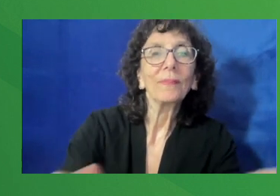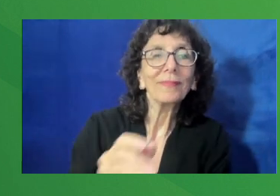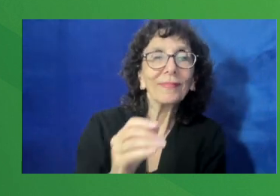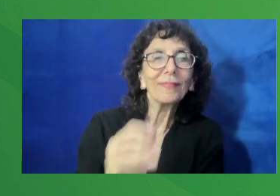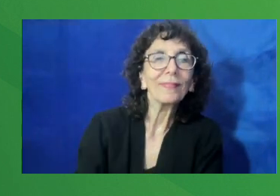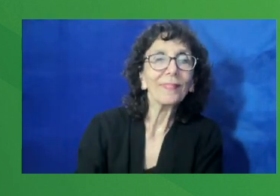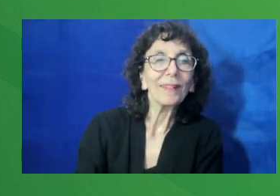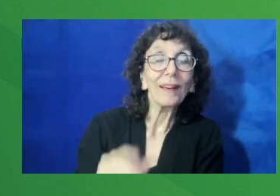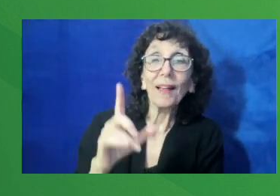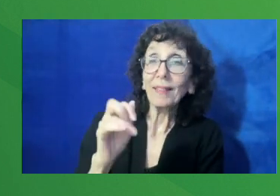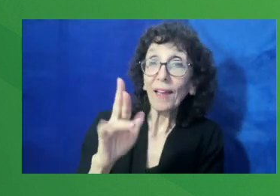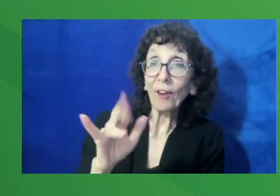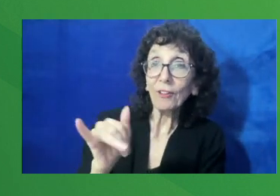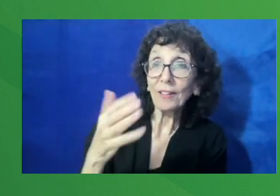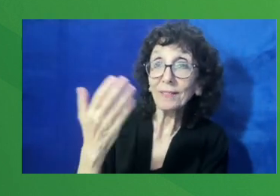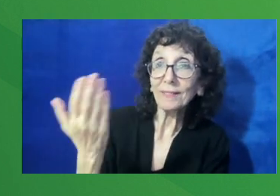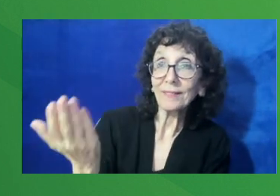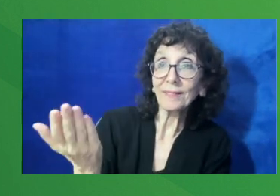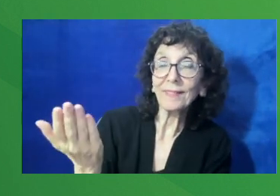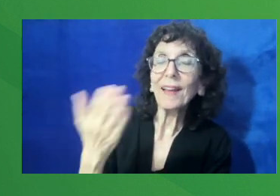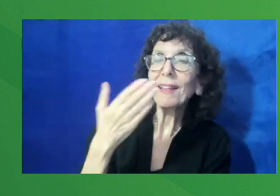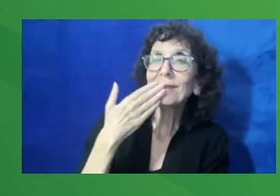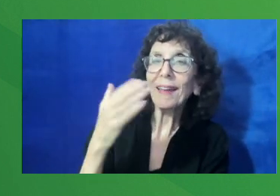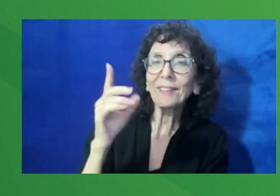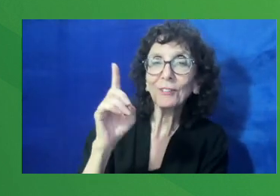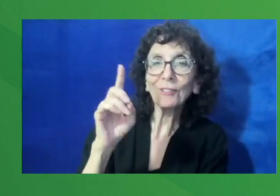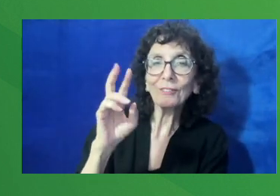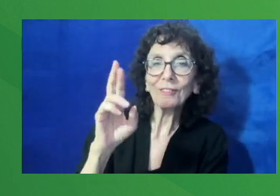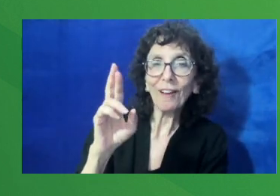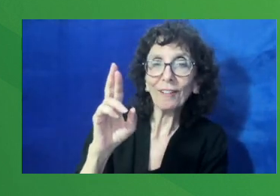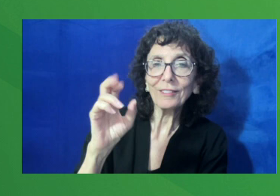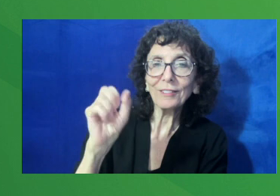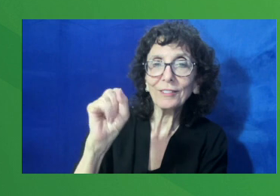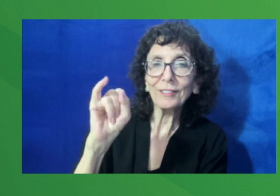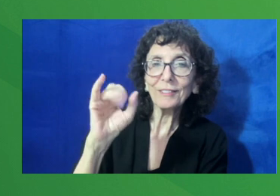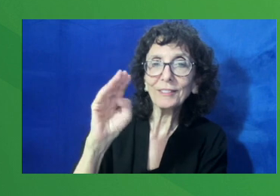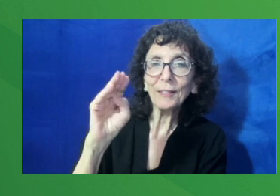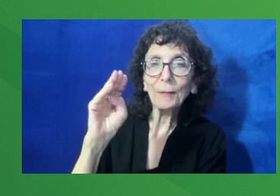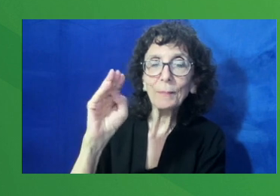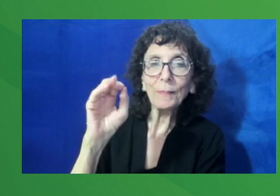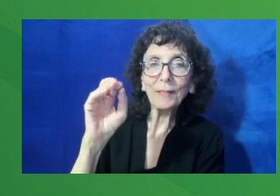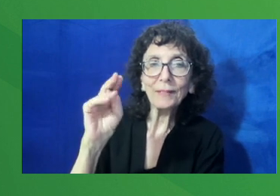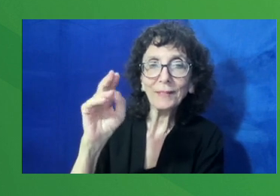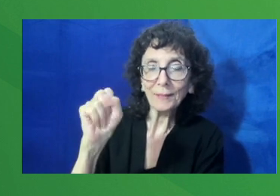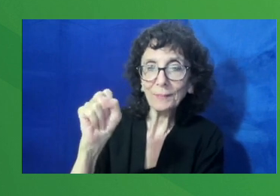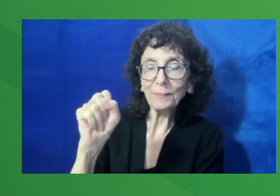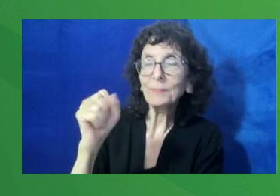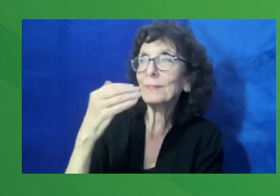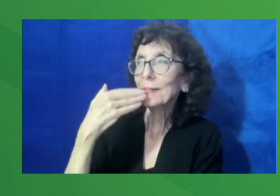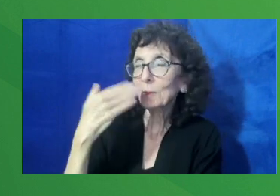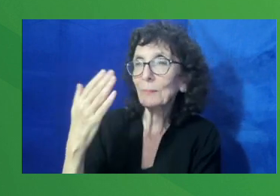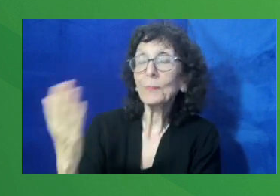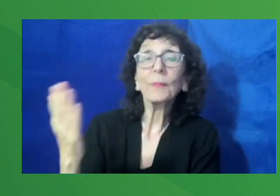Thank you. Dr Simmons, thank you so much for your presentation. We are now gonna focus a little bit